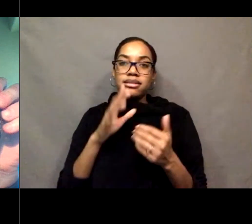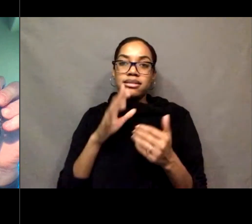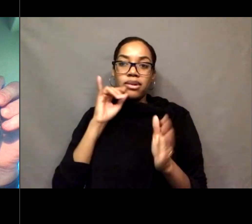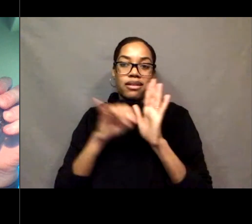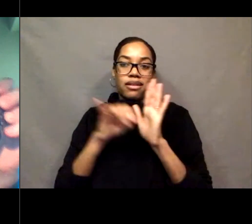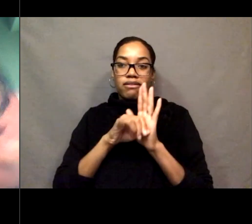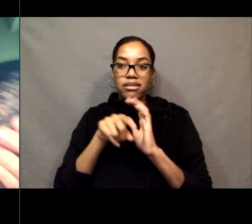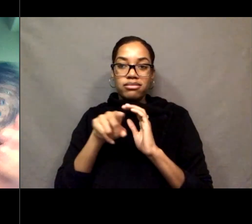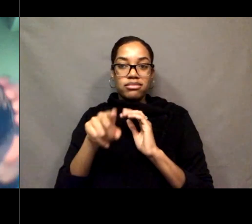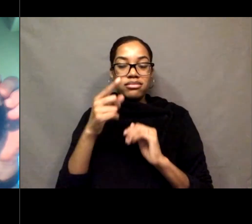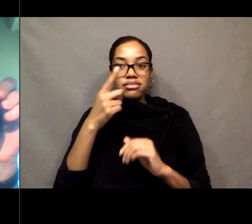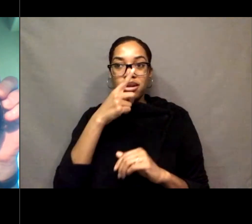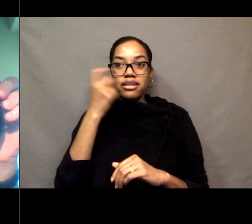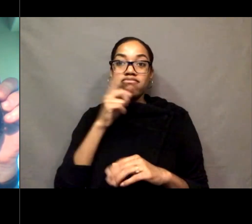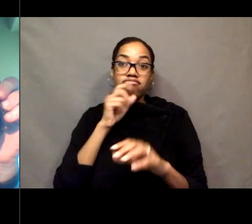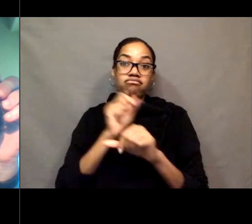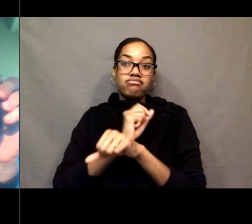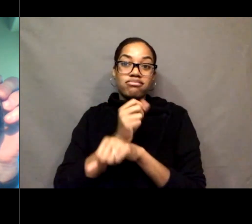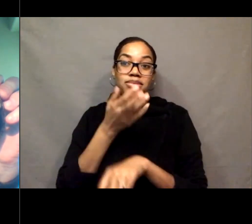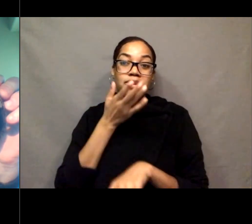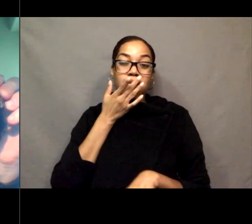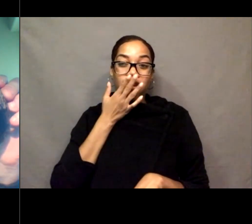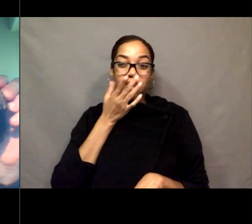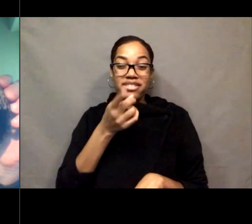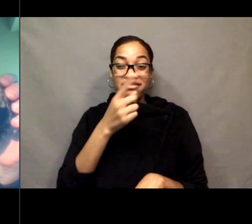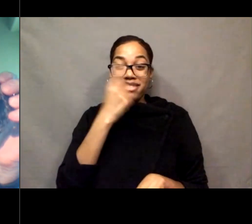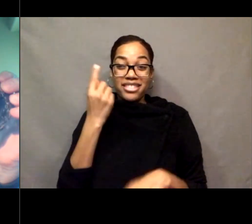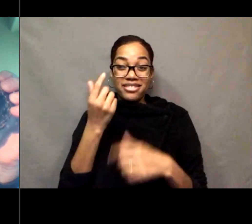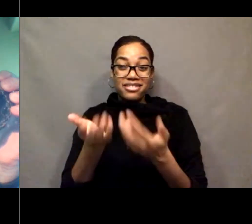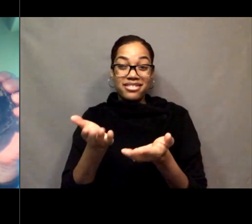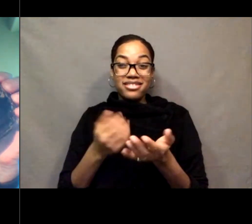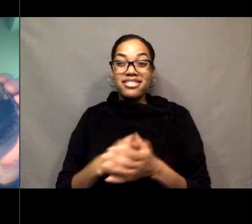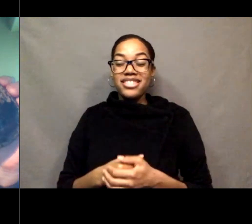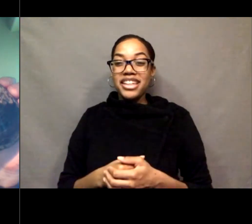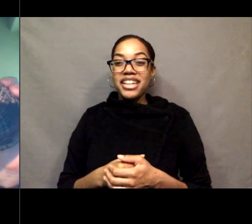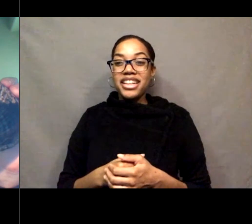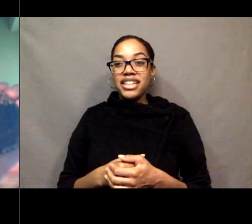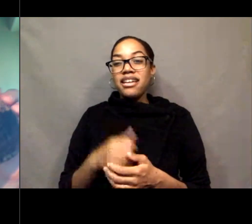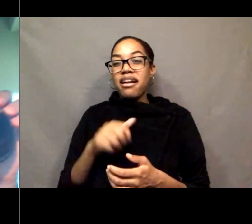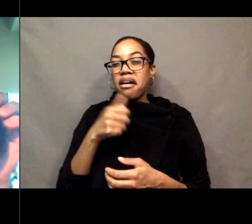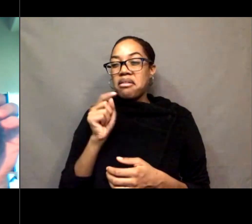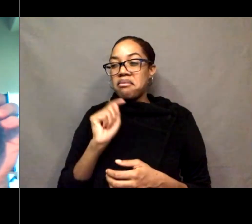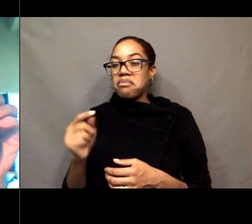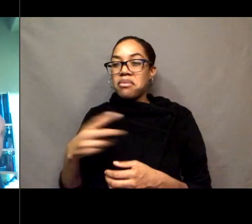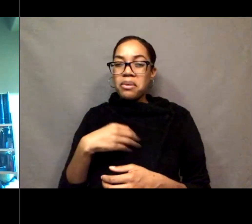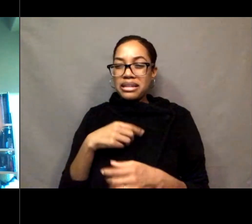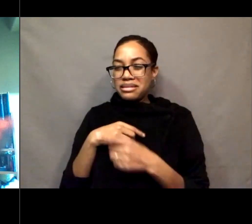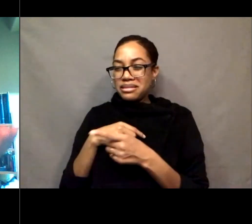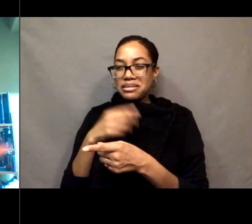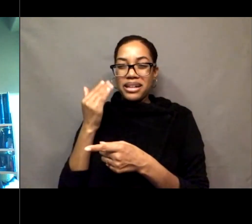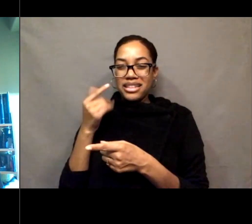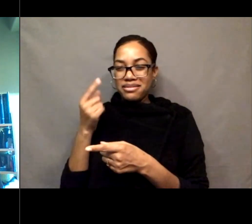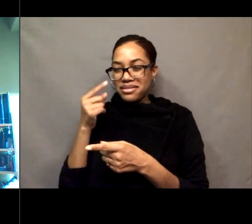because that actually is the color that its name comes from, whereas a lot of the other ones it's hard to figure out why they call them what they do.